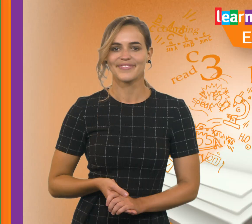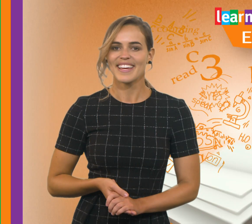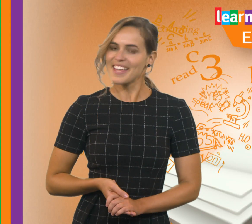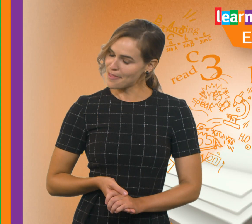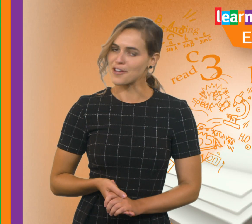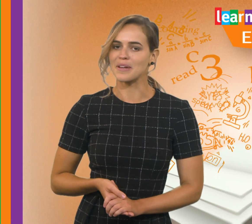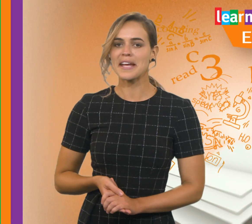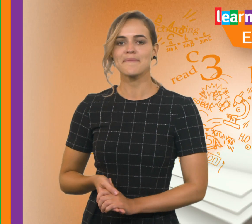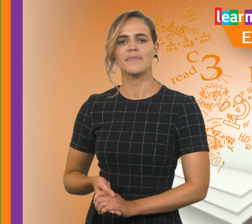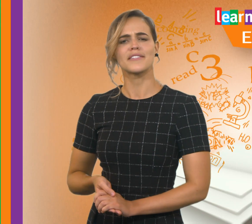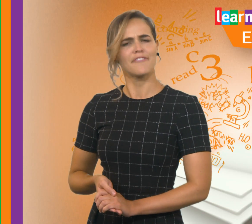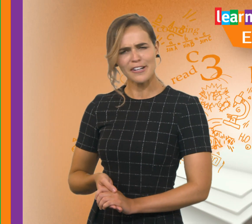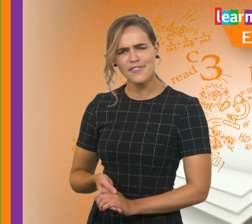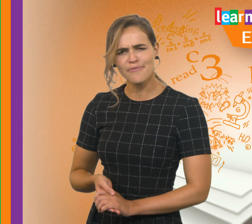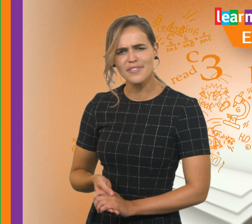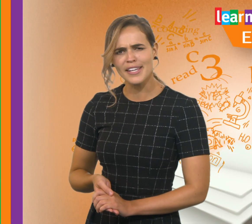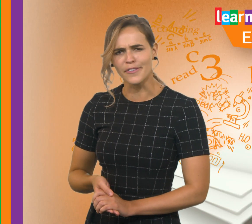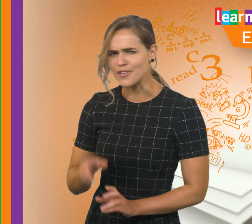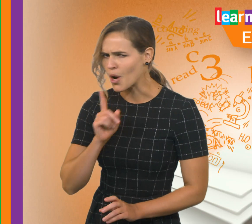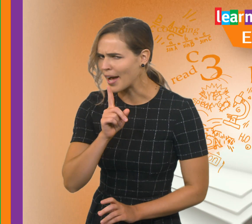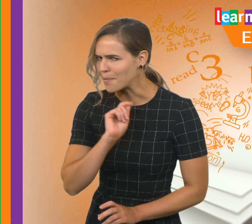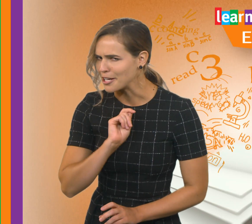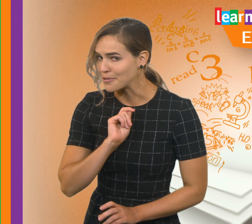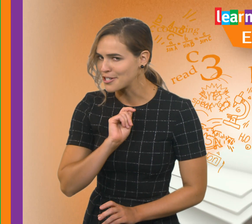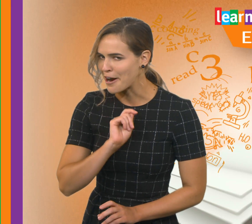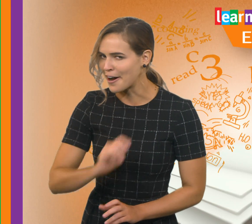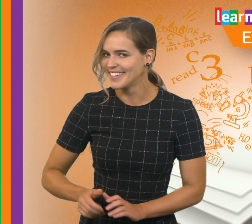Thank you, Monique. It's a very useful skill, to know how to be a good sharer.